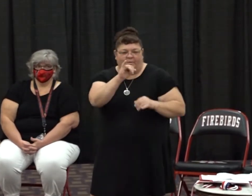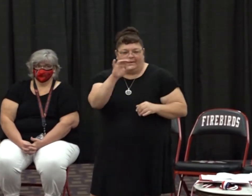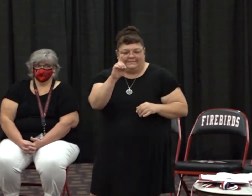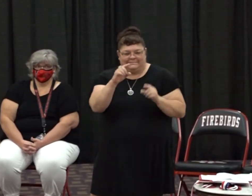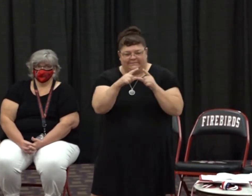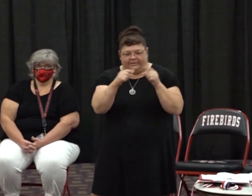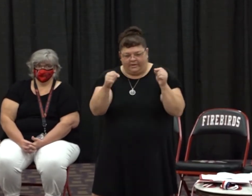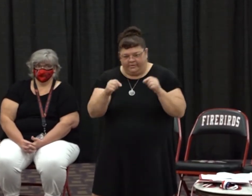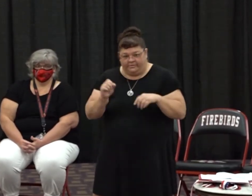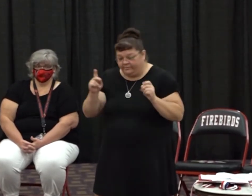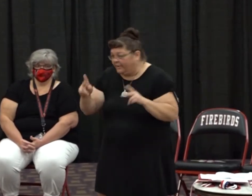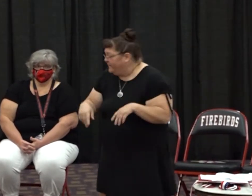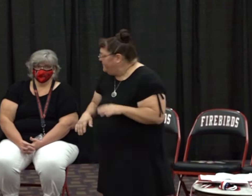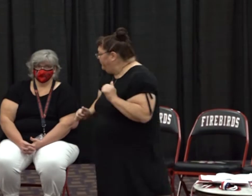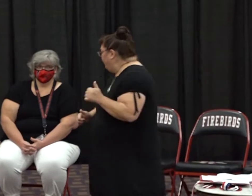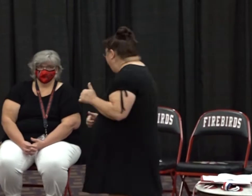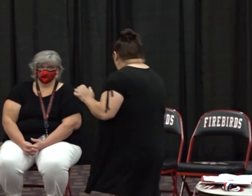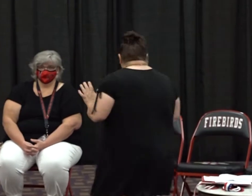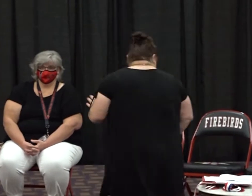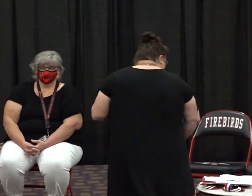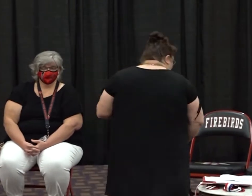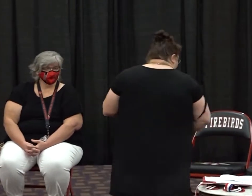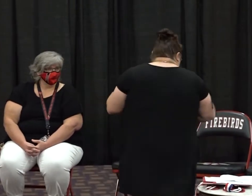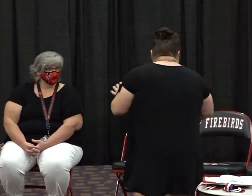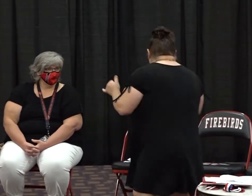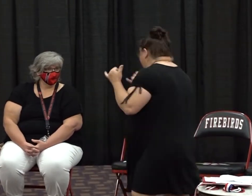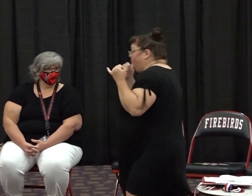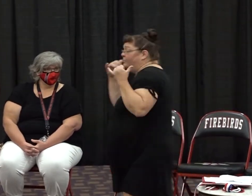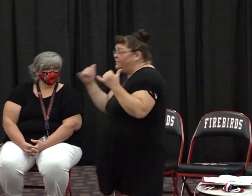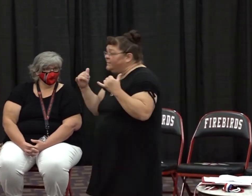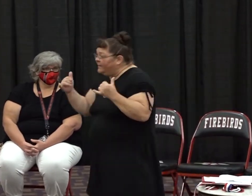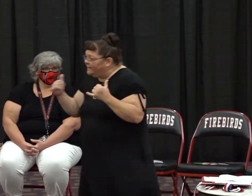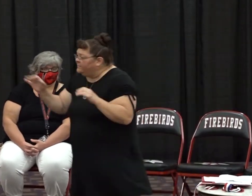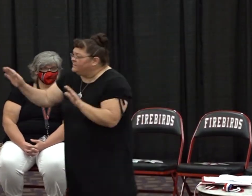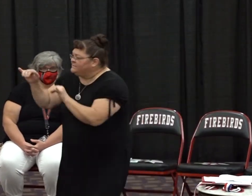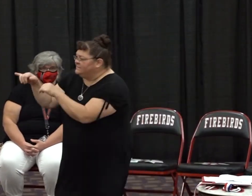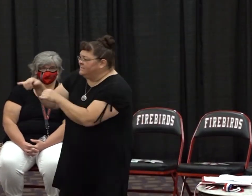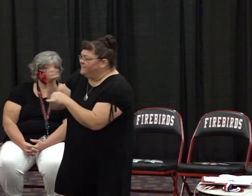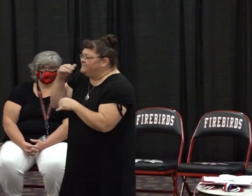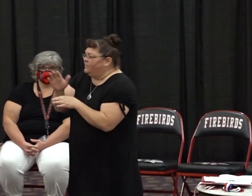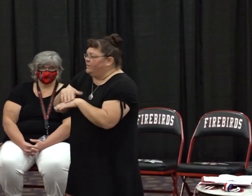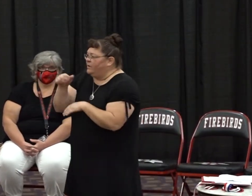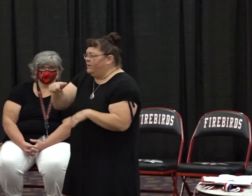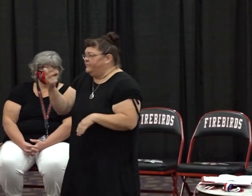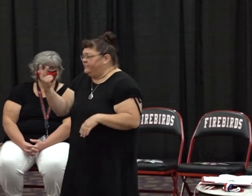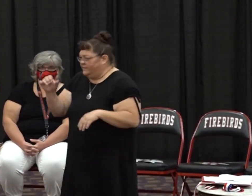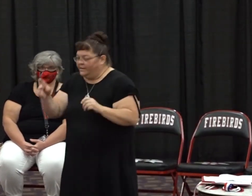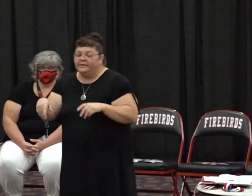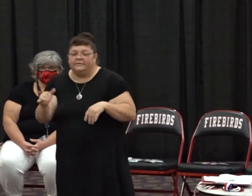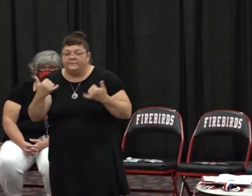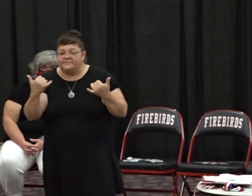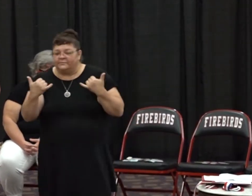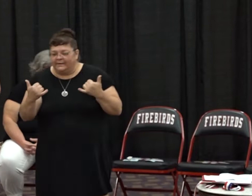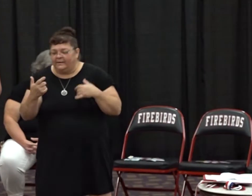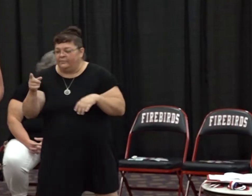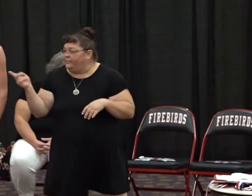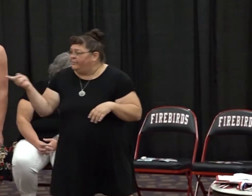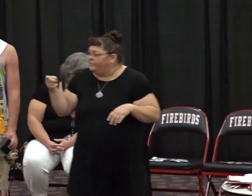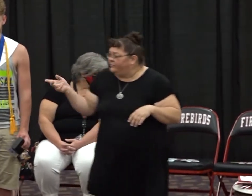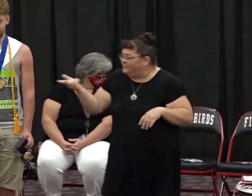So that's great to show that ID card. So now, if you'll please stay because I'm going to call the other three.